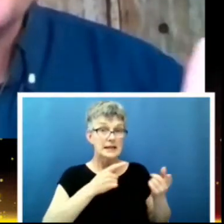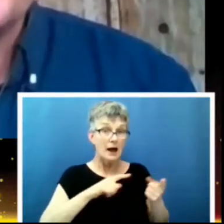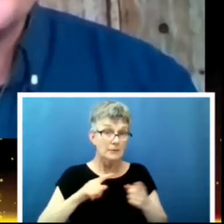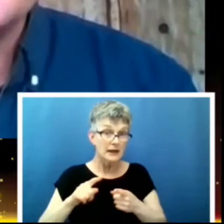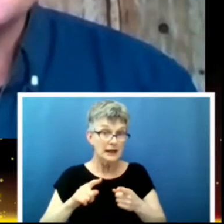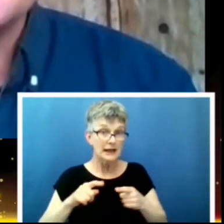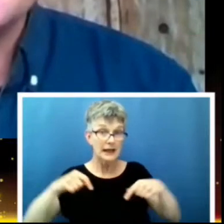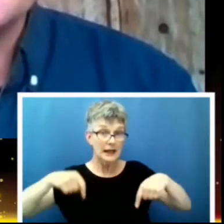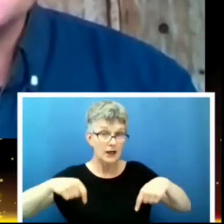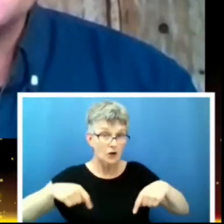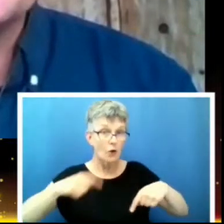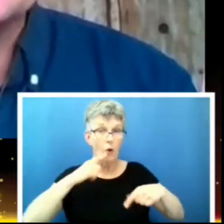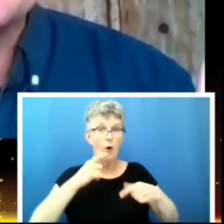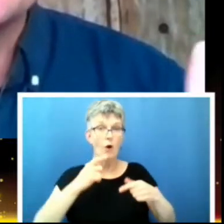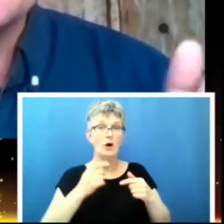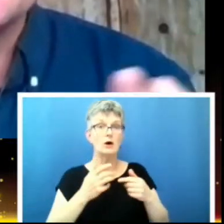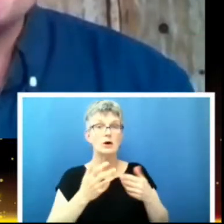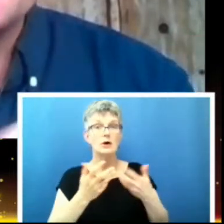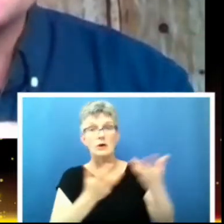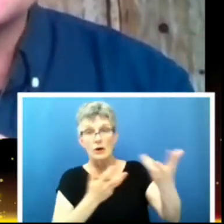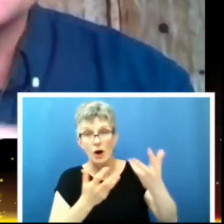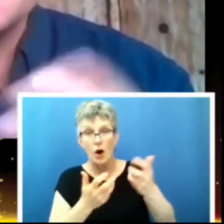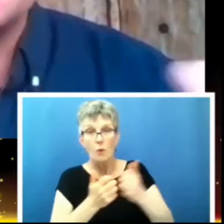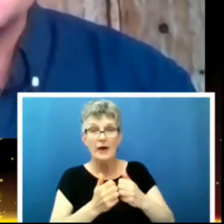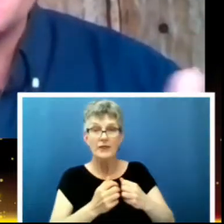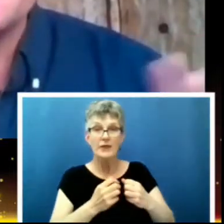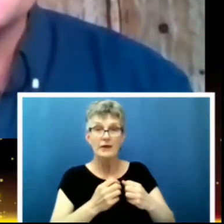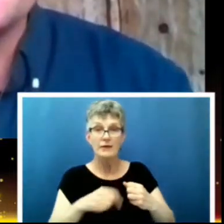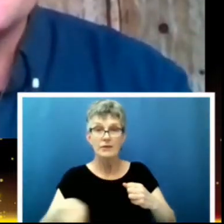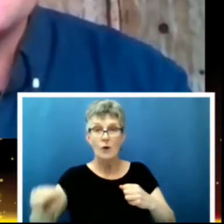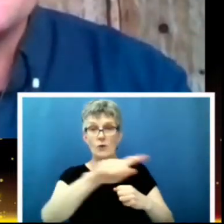What is it you're sensing in the peace and in the chaos right now?